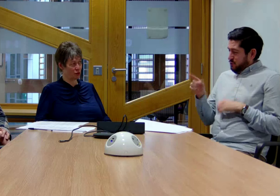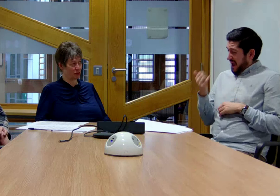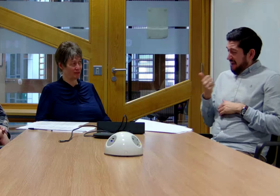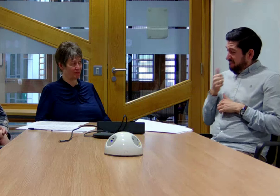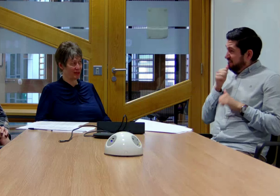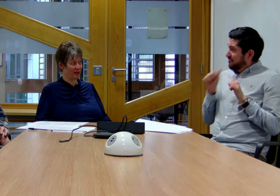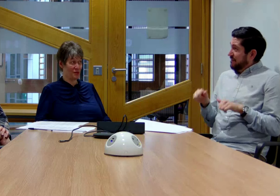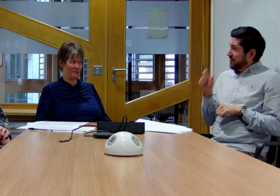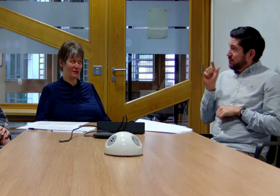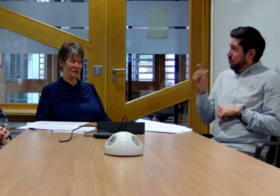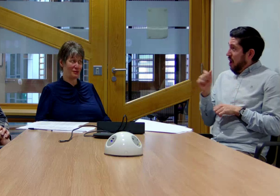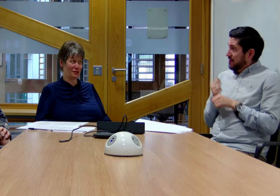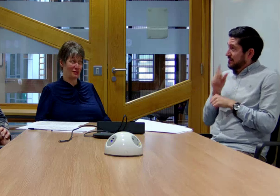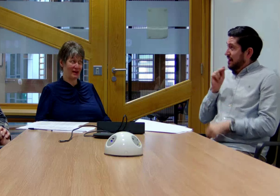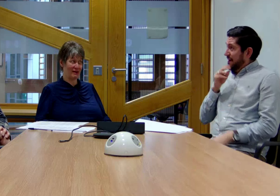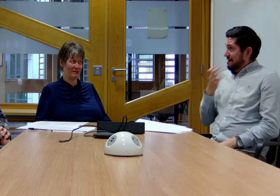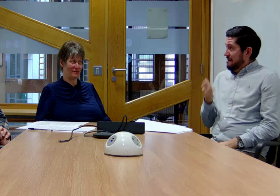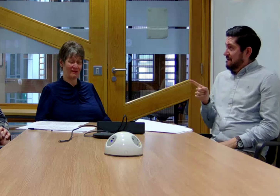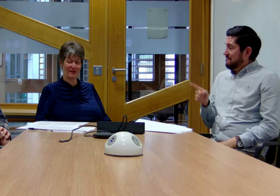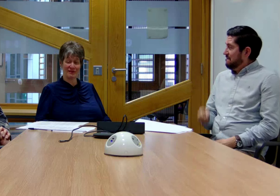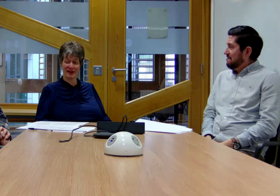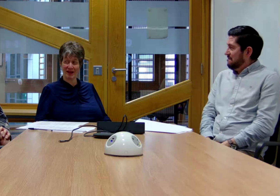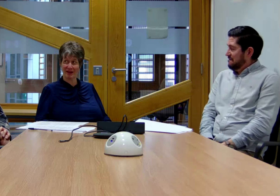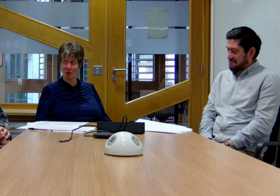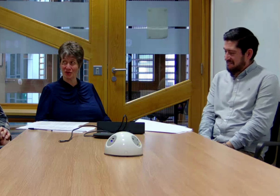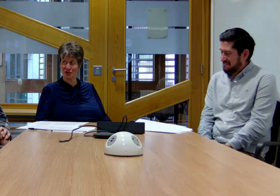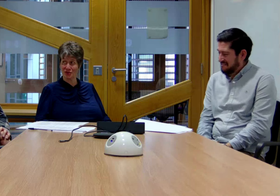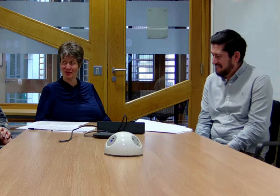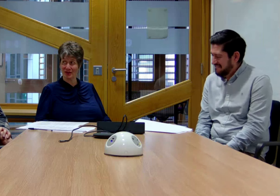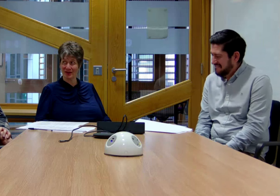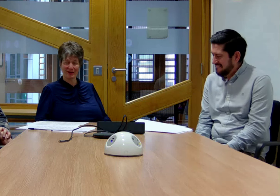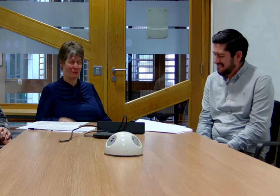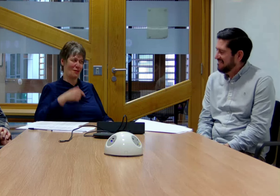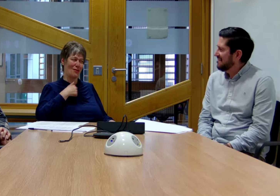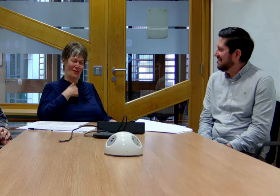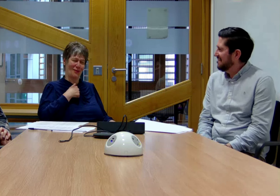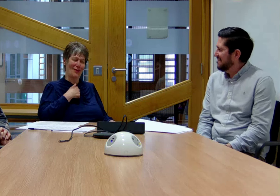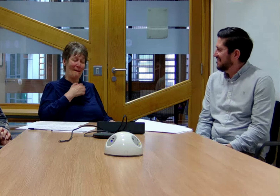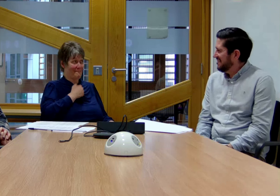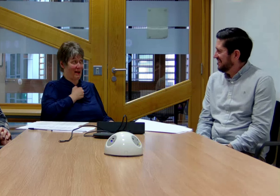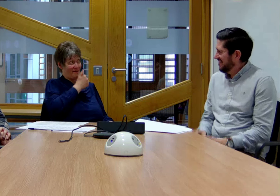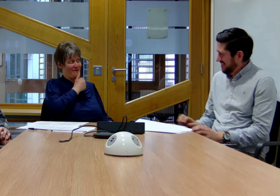I really like that sign because it's so strongly visual. What about you? Do you have a favourite Gaelic word?